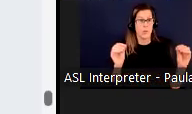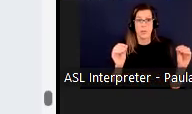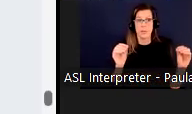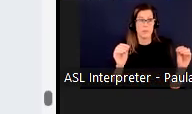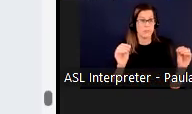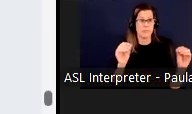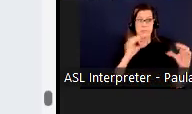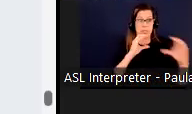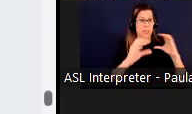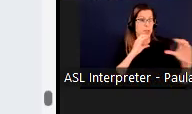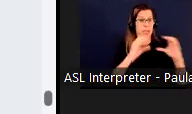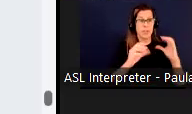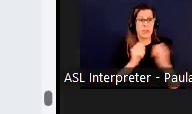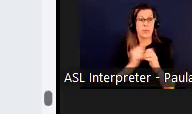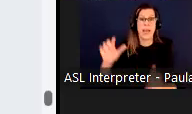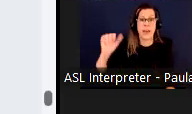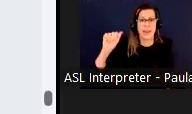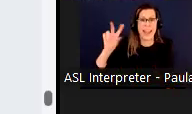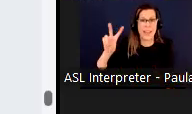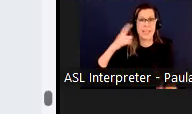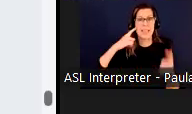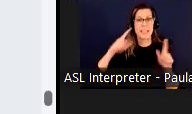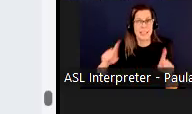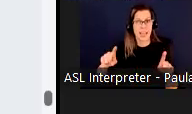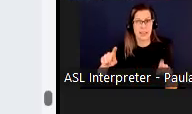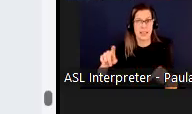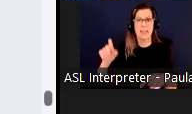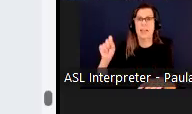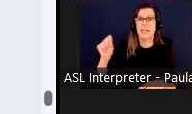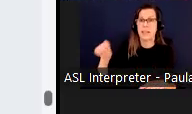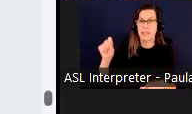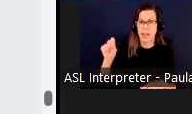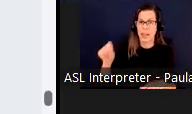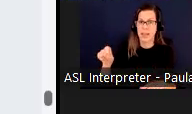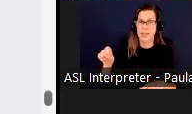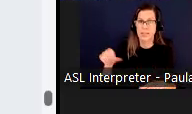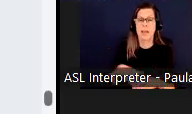Oh, without the ABS consent. So, yeah. And OK, that, that helps. Thank you.